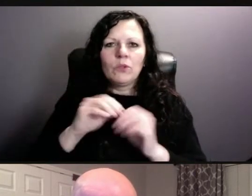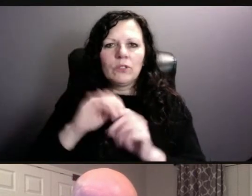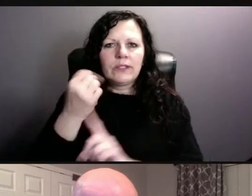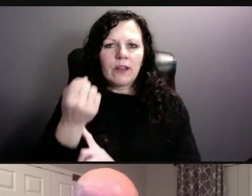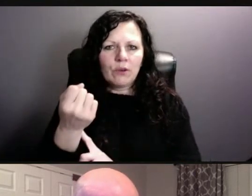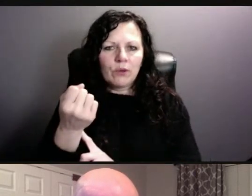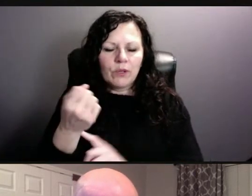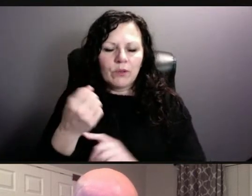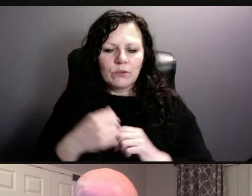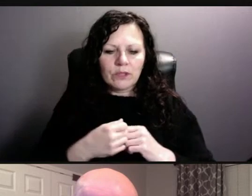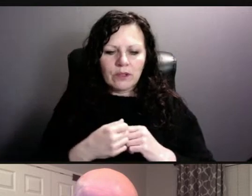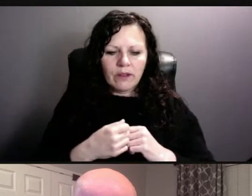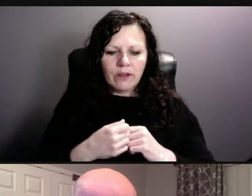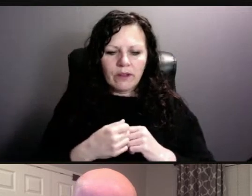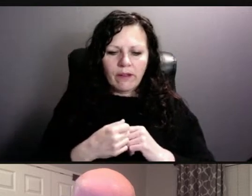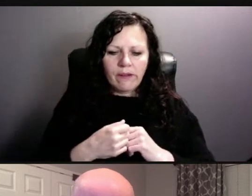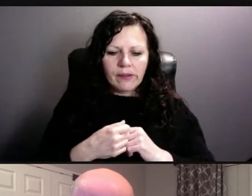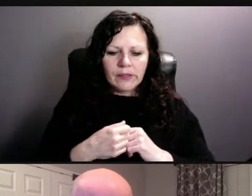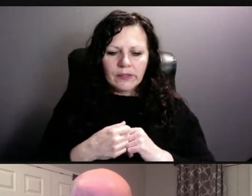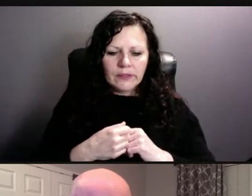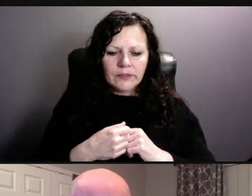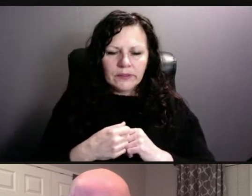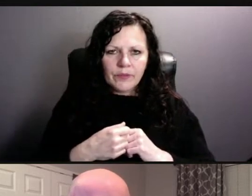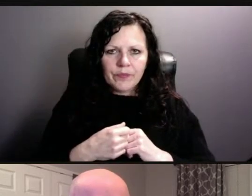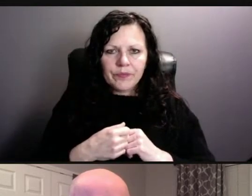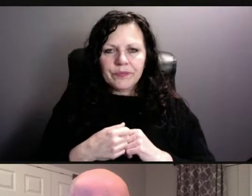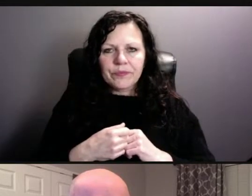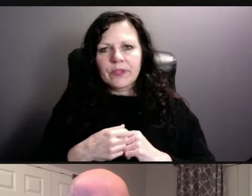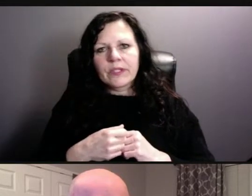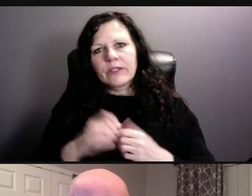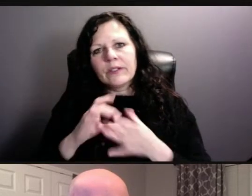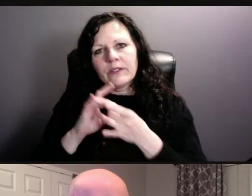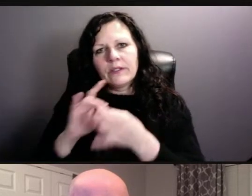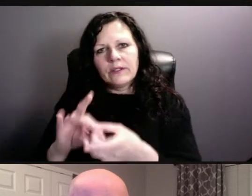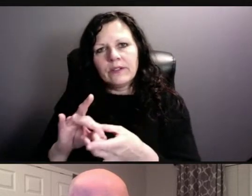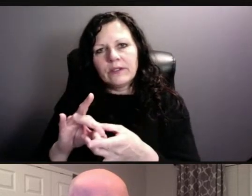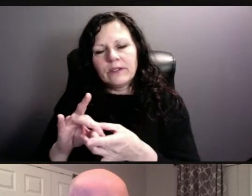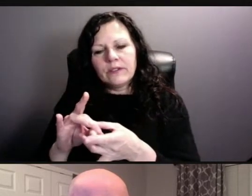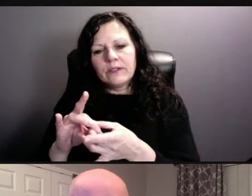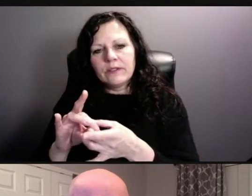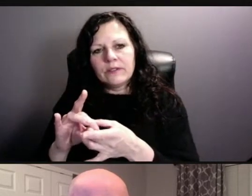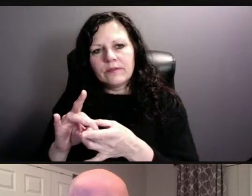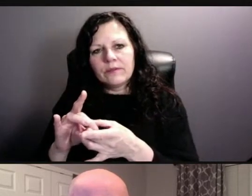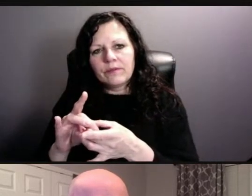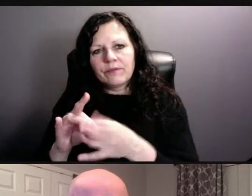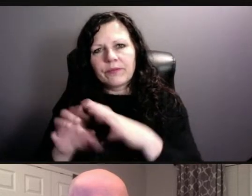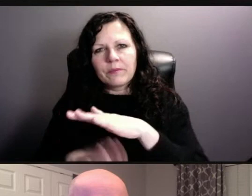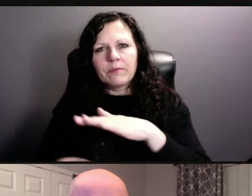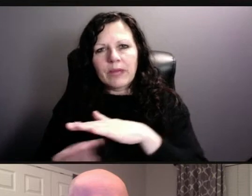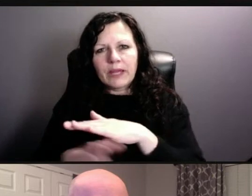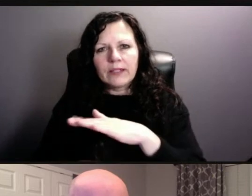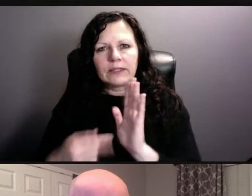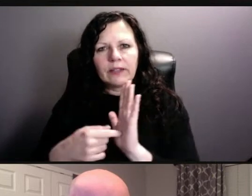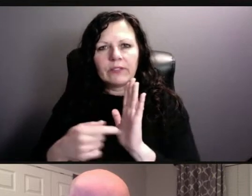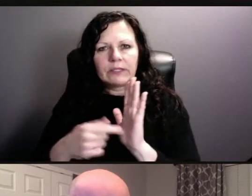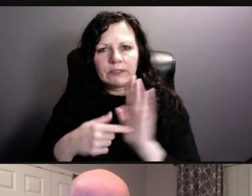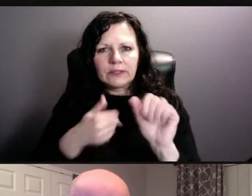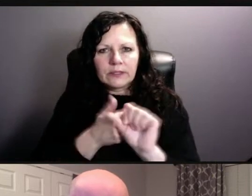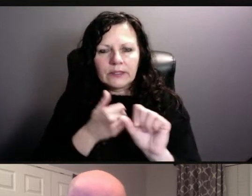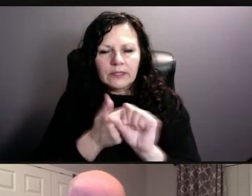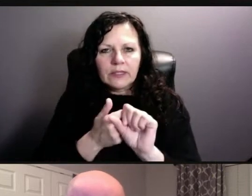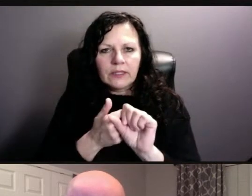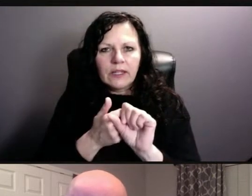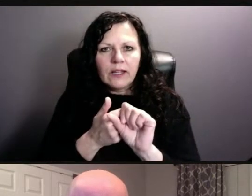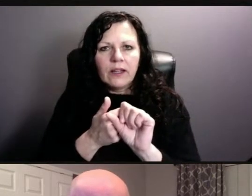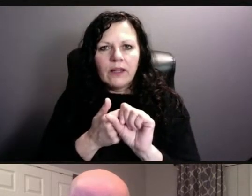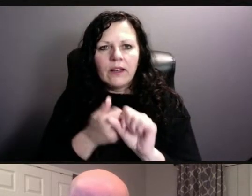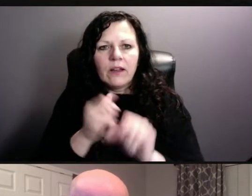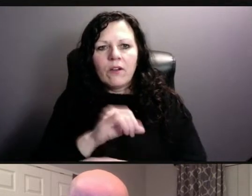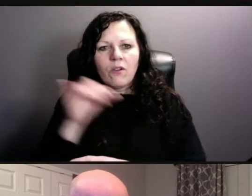MY THOUGHTS.